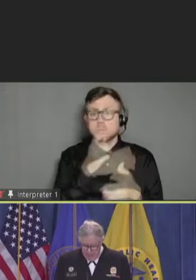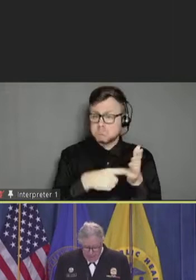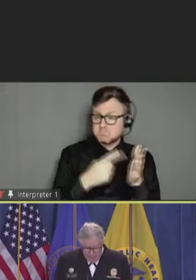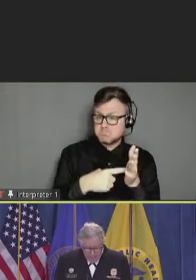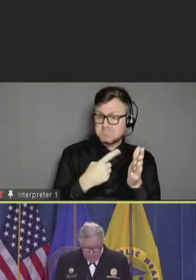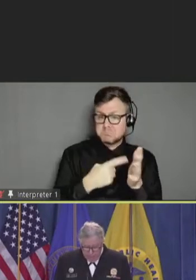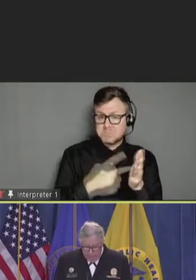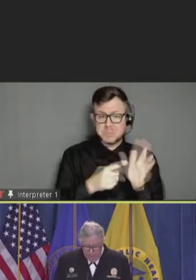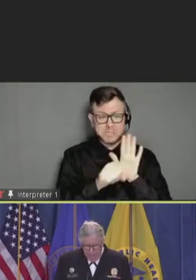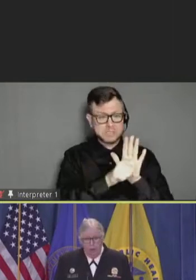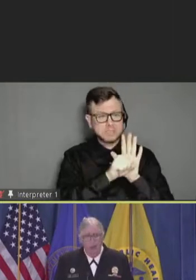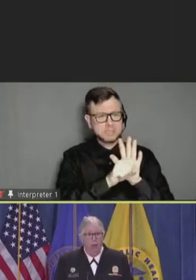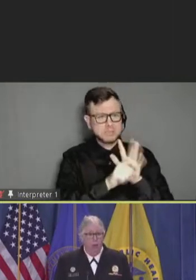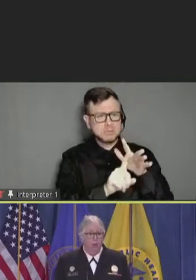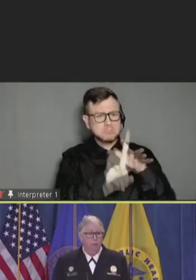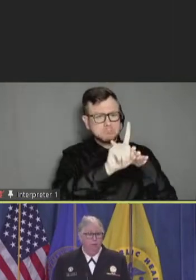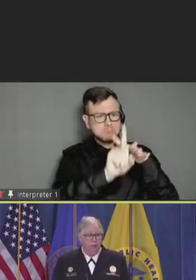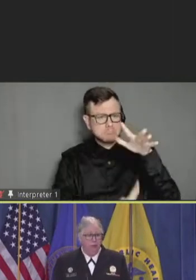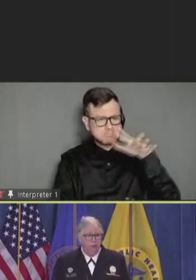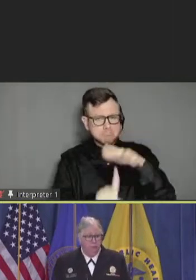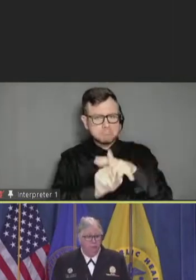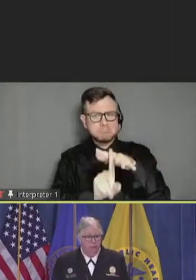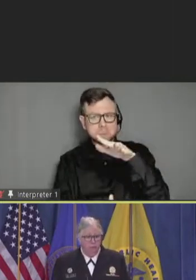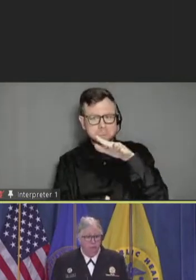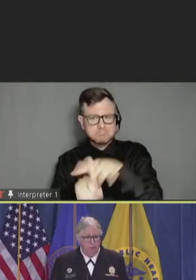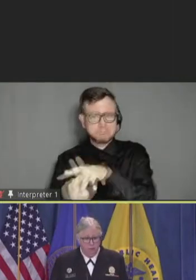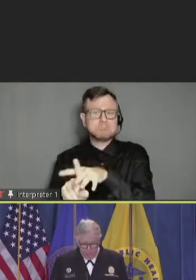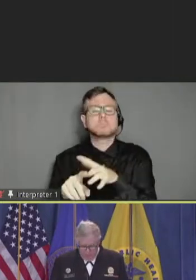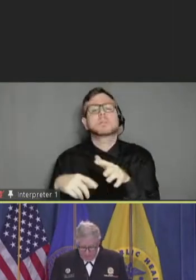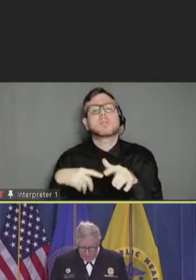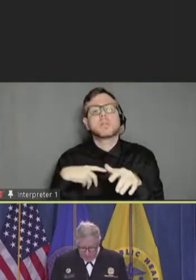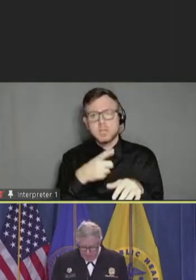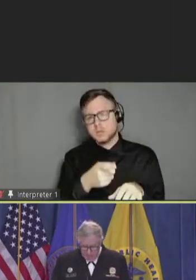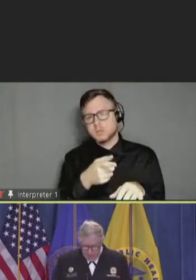These symptoms may be very hard for patients to manage as well as their families.